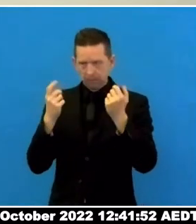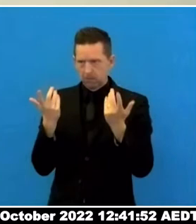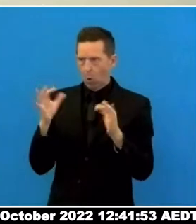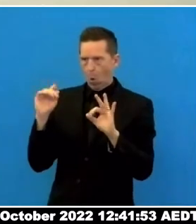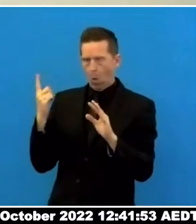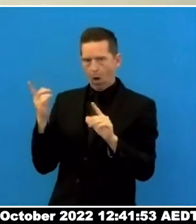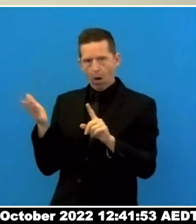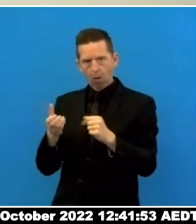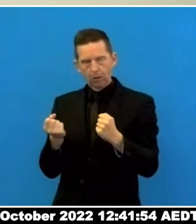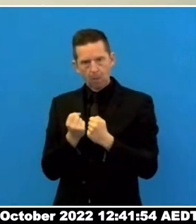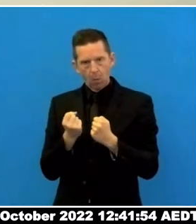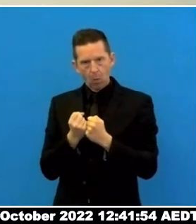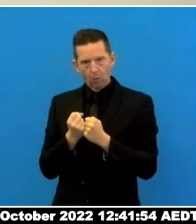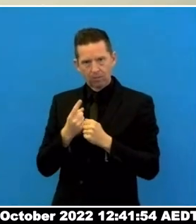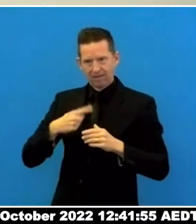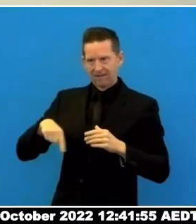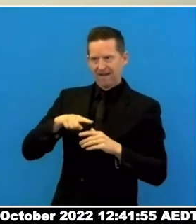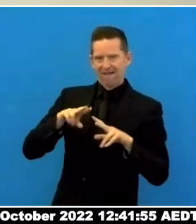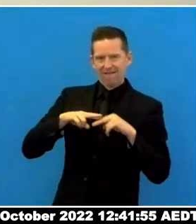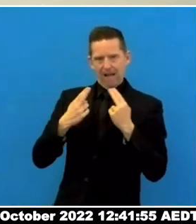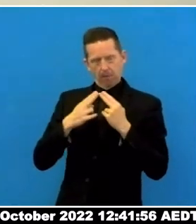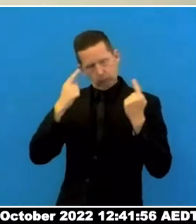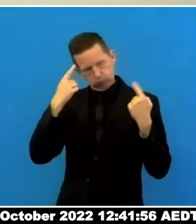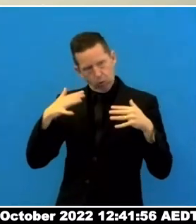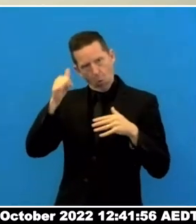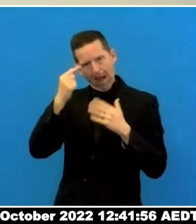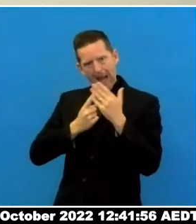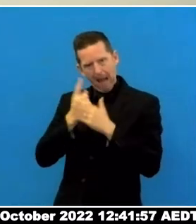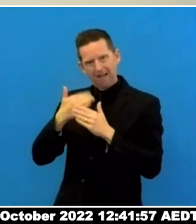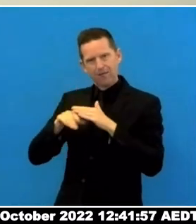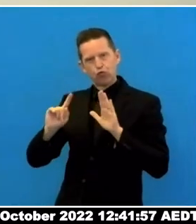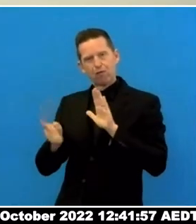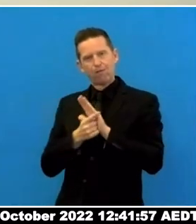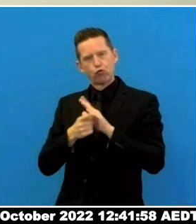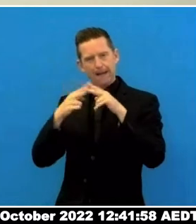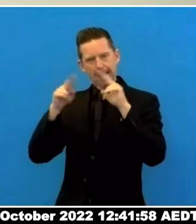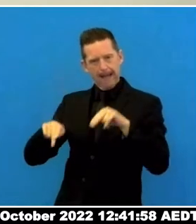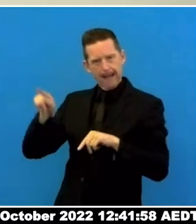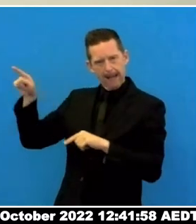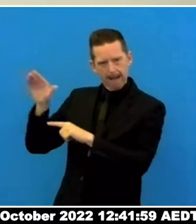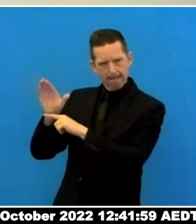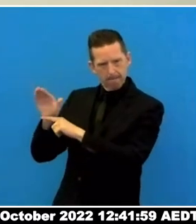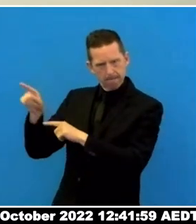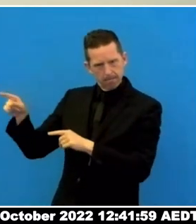and this close family really was fragmenting. He was assessed by various health services. He was diagnosed with PTSD.